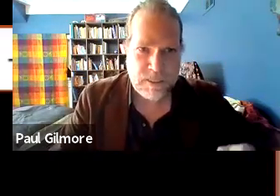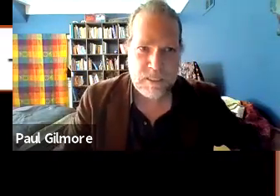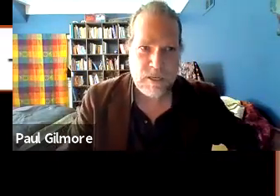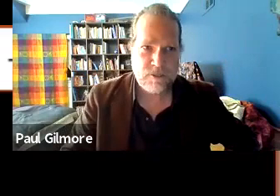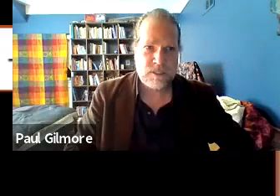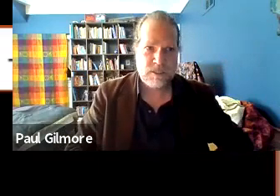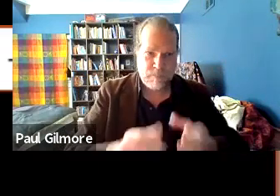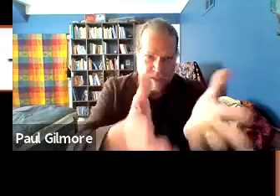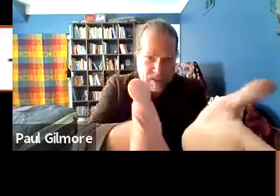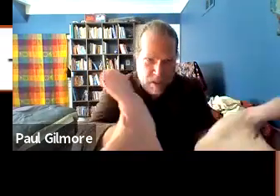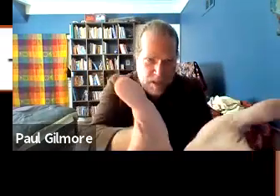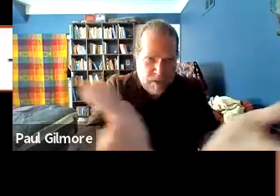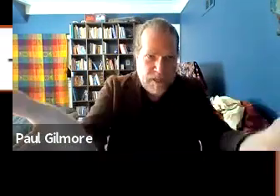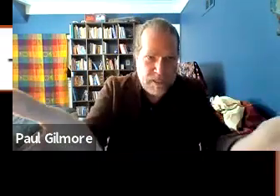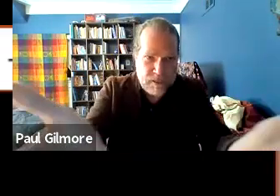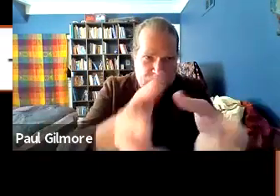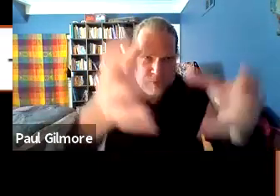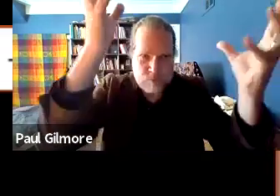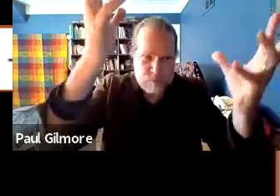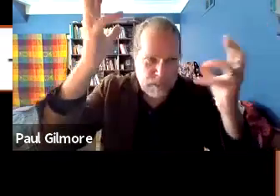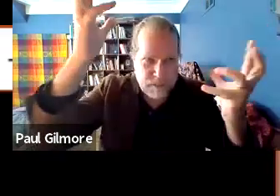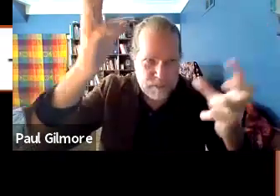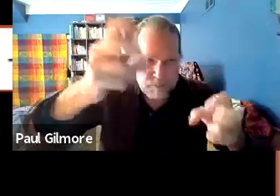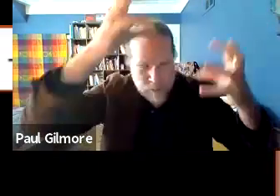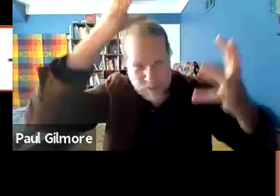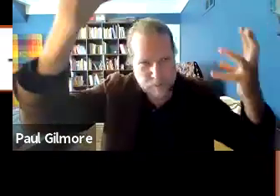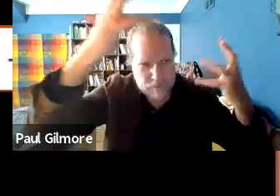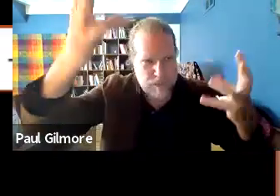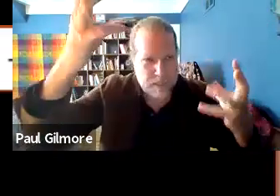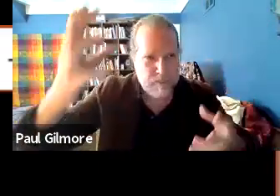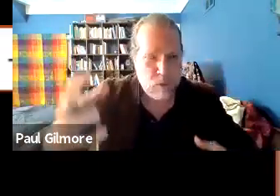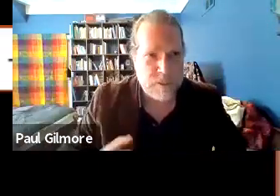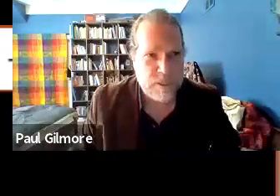1900s. And they and they're eating this food and playing this museum speaking polish. And